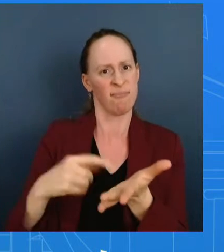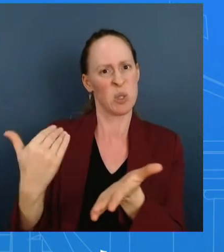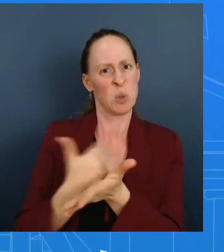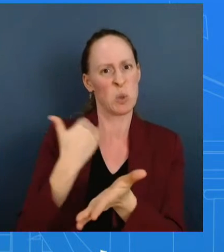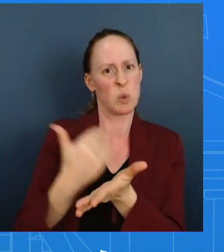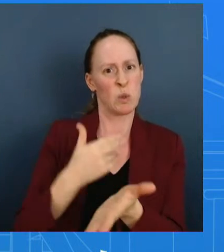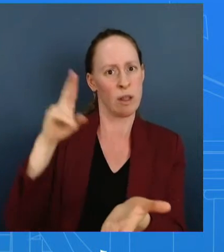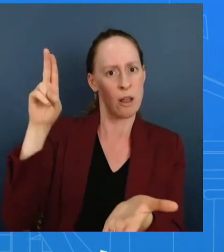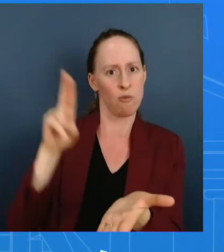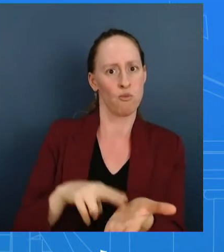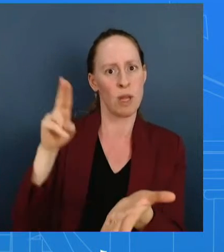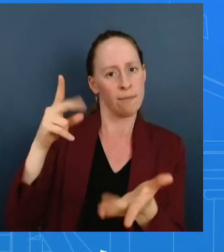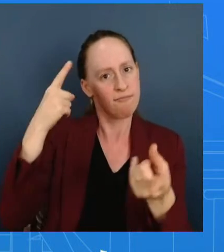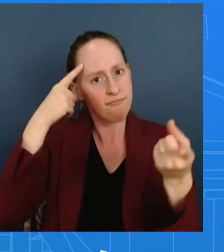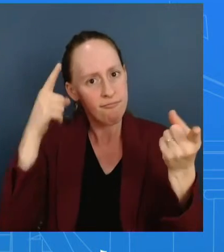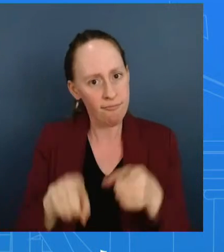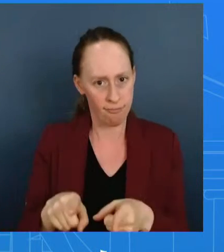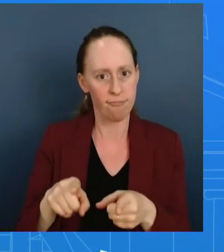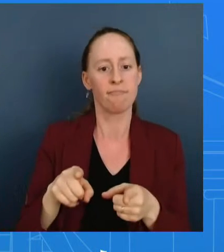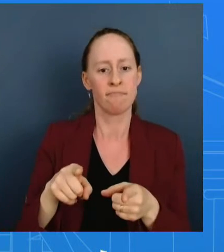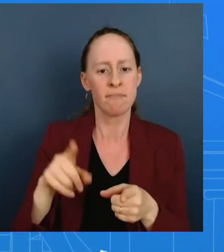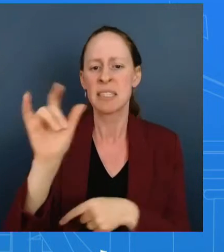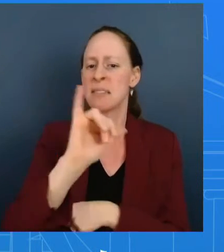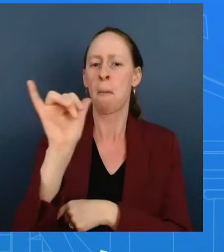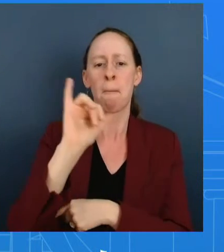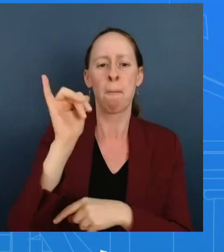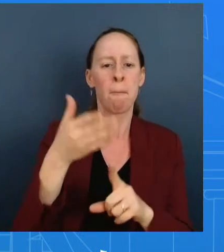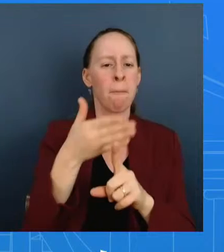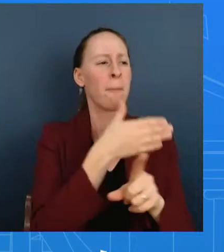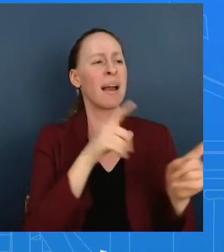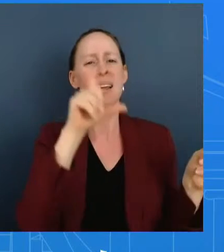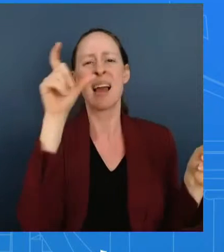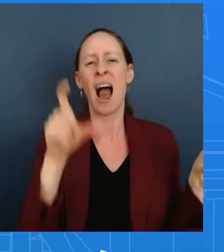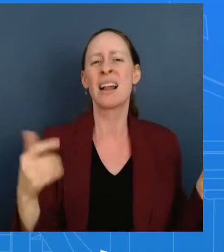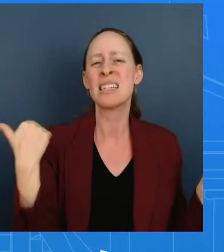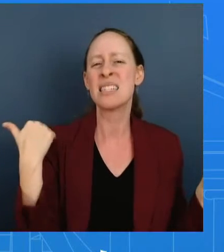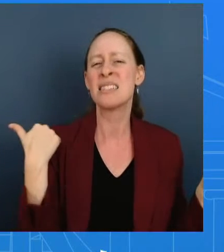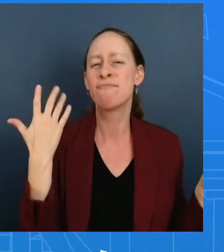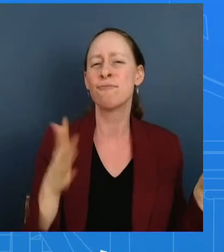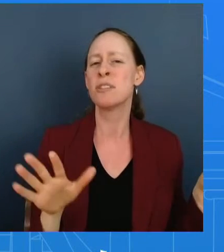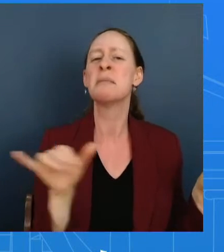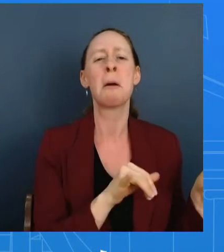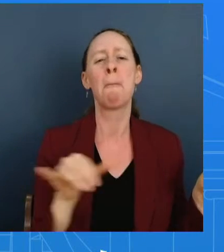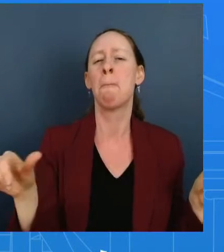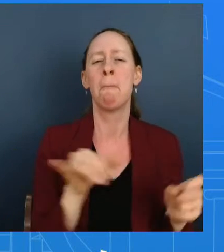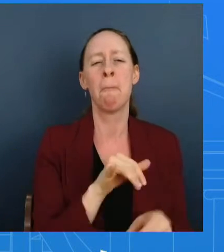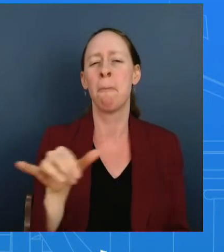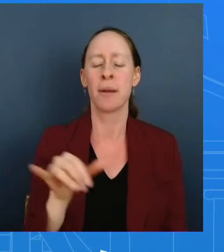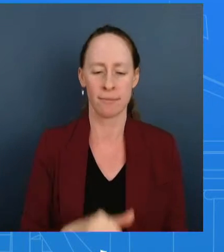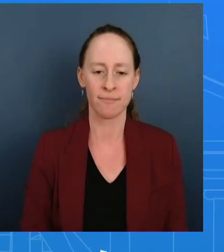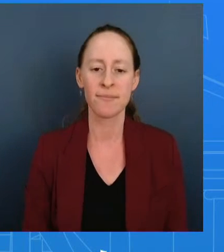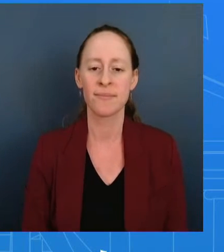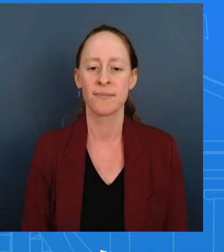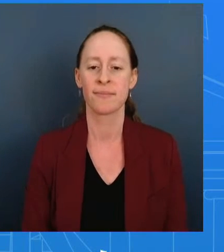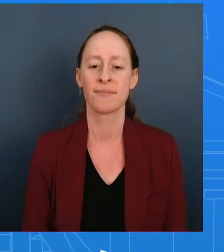After that, the president will hold a press conference -- I guess a "big boy" press conference -- Ms. Jean-Pierre: Yes. Mr. Kirby: -- is what we're calling it -- and take some questions from y'all.